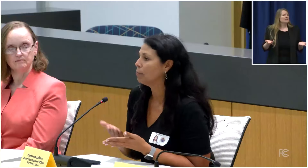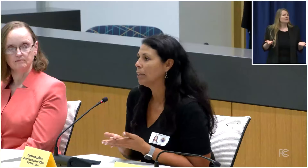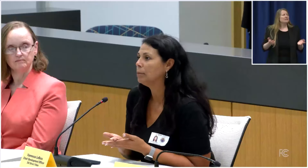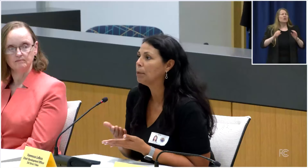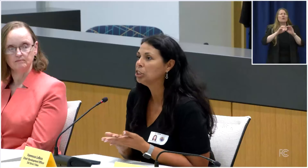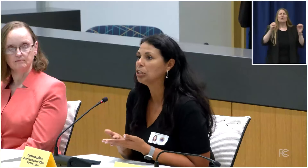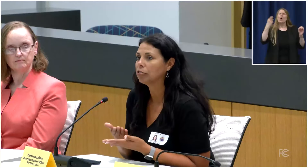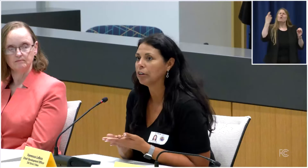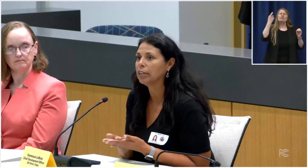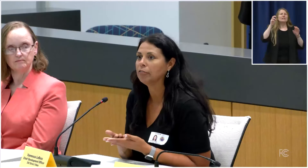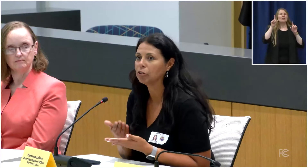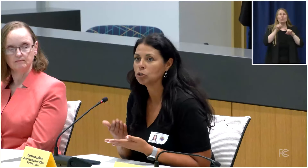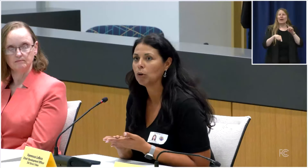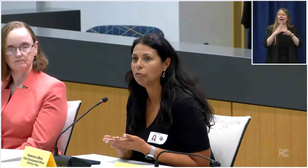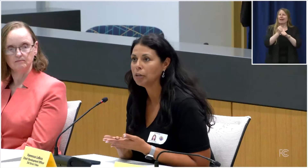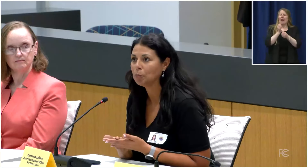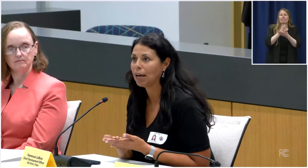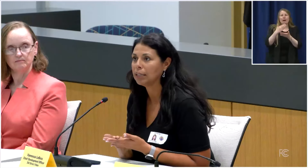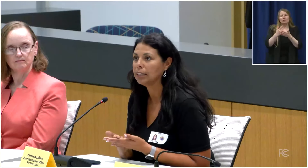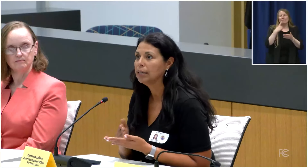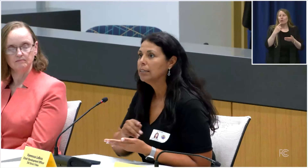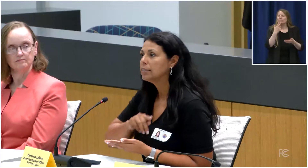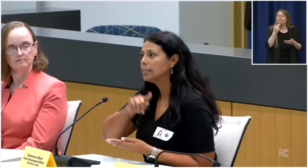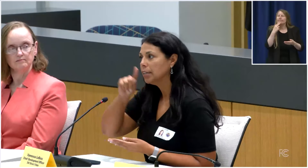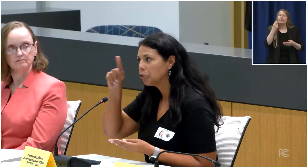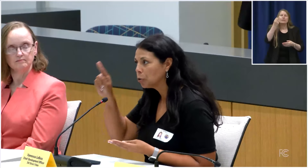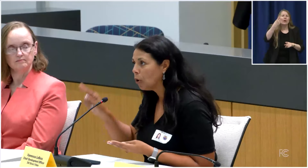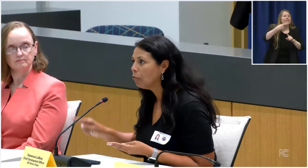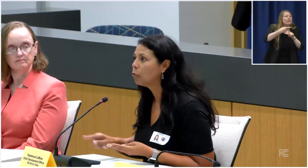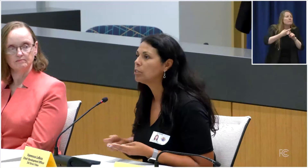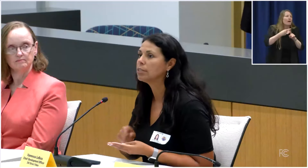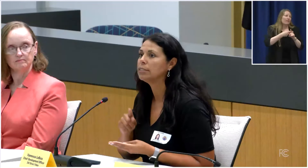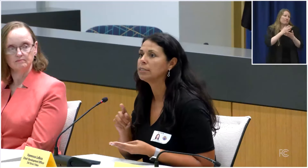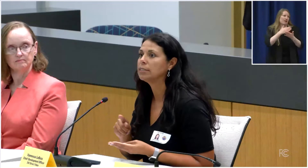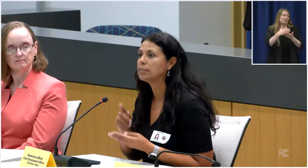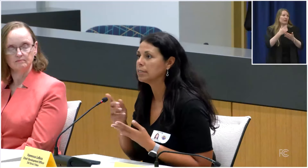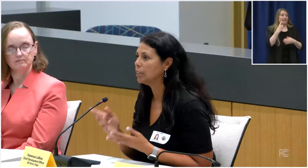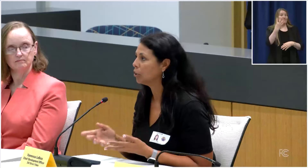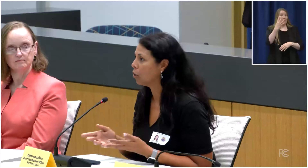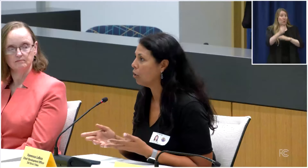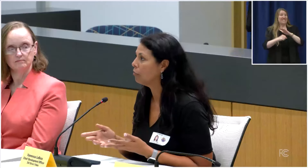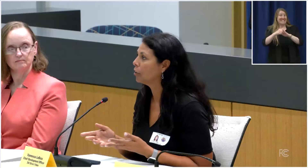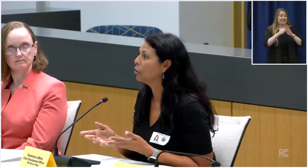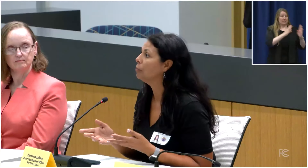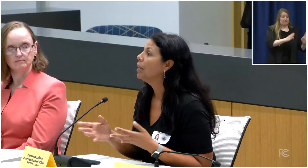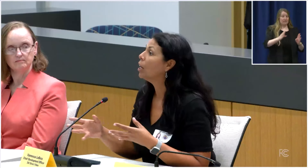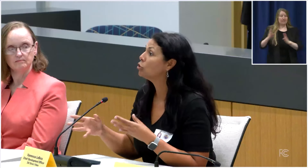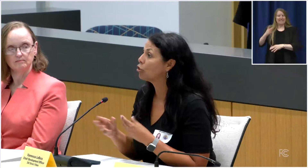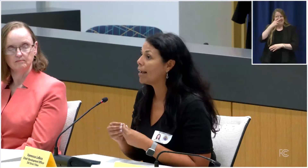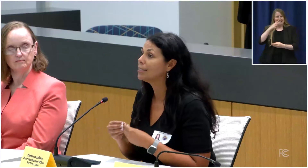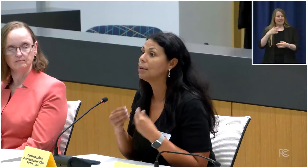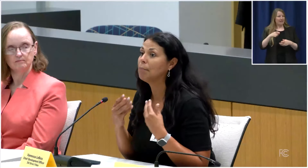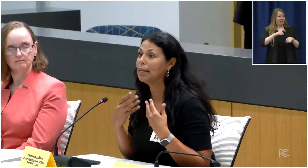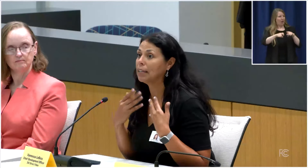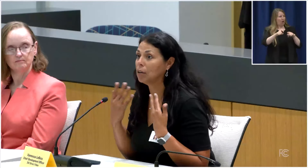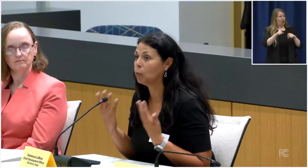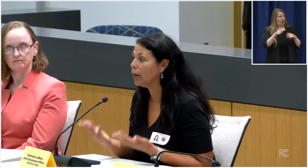AND THEREFORE IT'S A CONGLOMERATION OF DATA WE ALWAYS RECOMMEND YOU START WITH A PILOT THERE'S NO REASON YOU CAN'T GET BUDGET